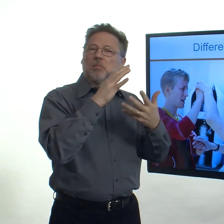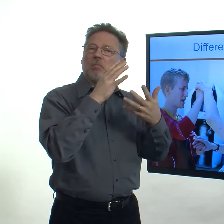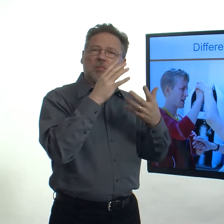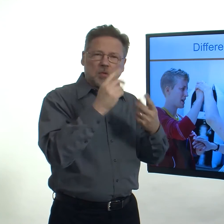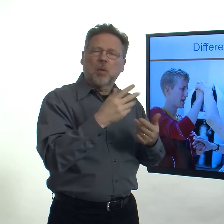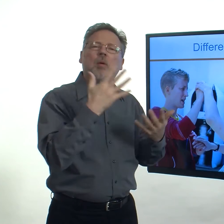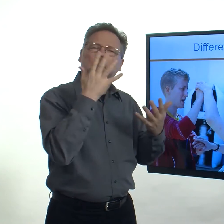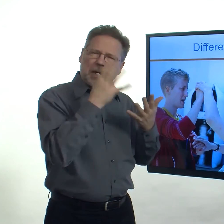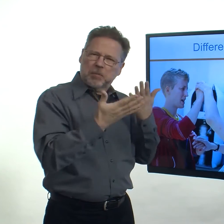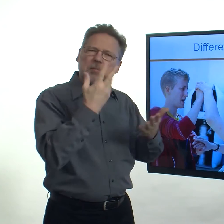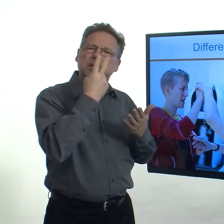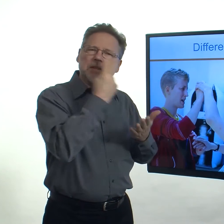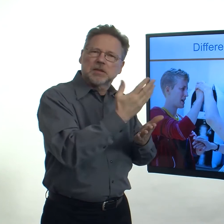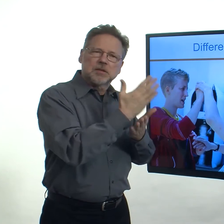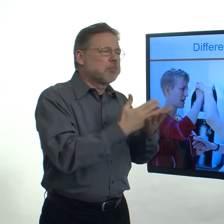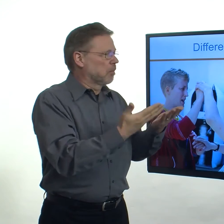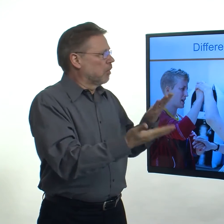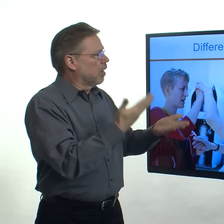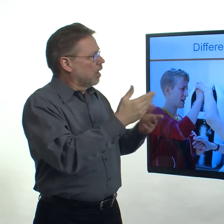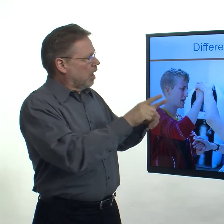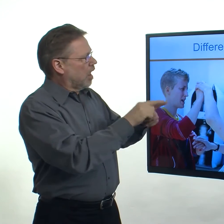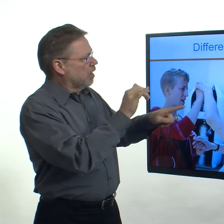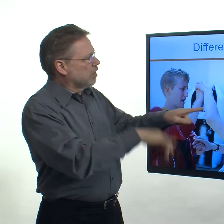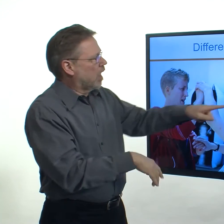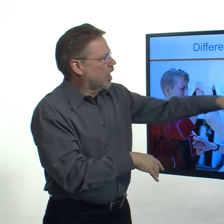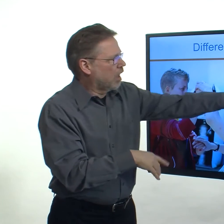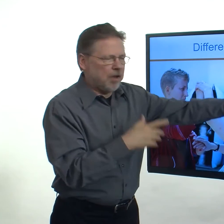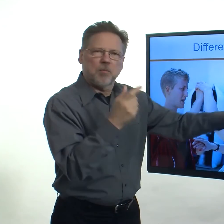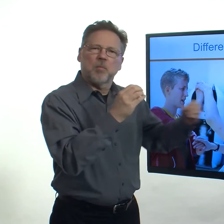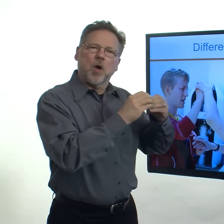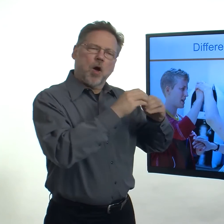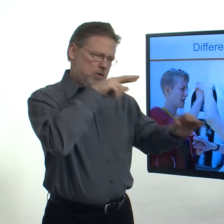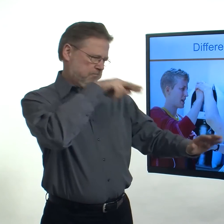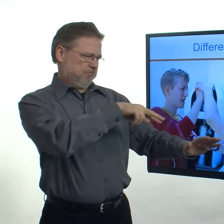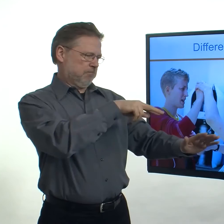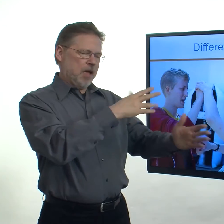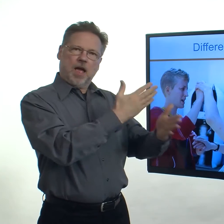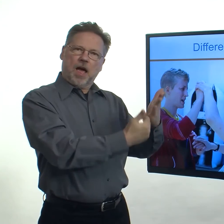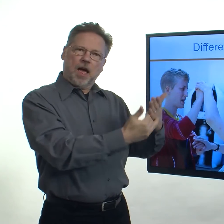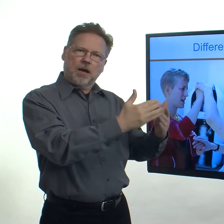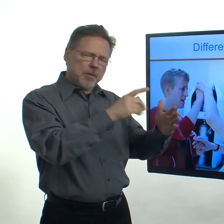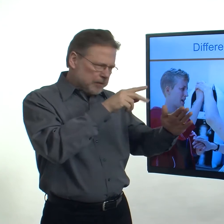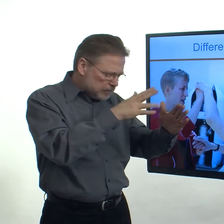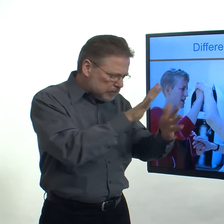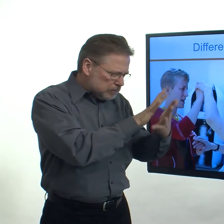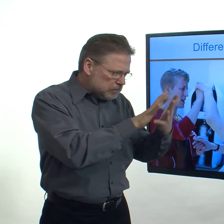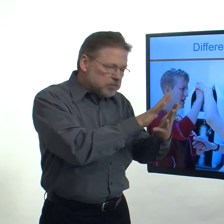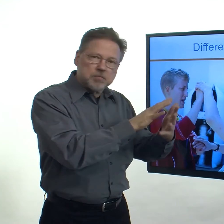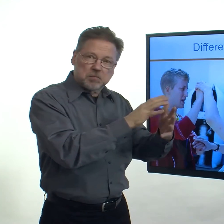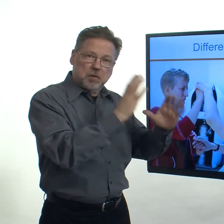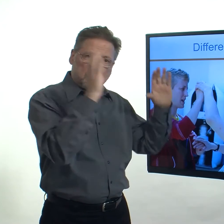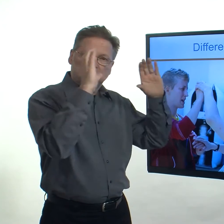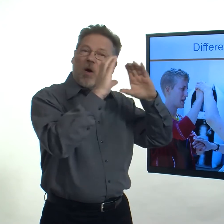might be able to see some things, like in this image. The DeafBlind person is keeping the other person’s hands in a place where they can